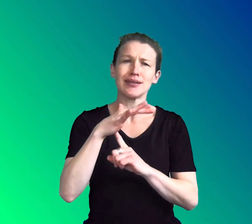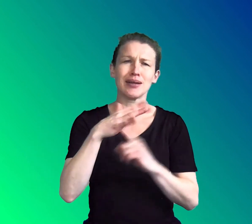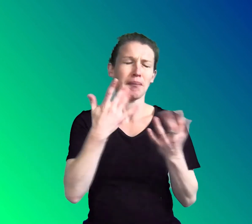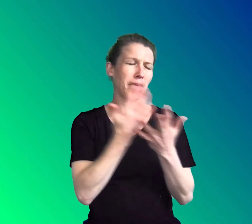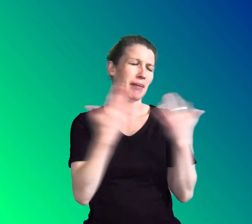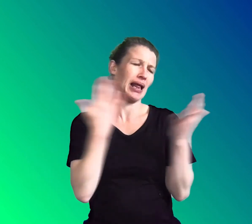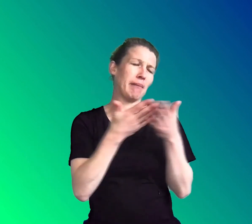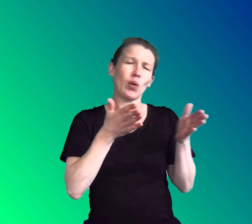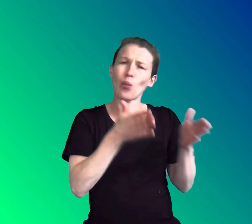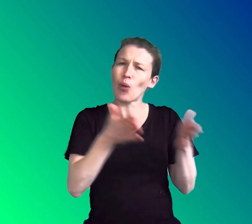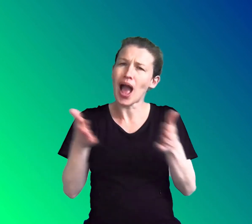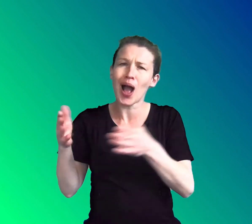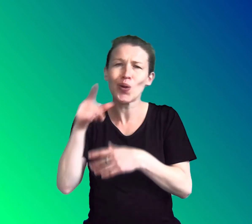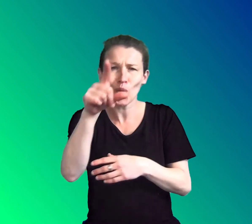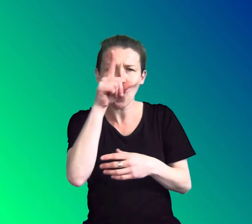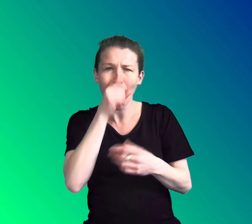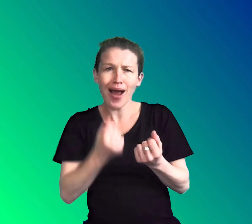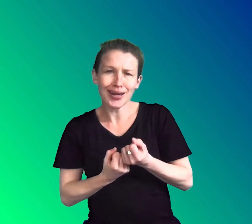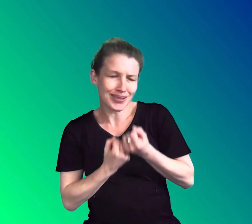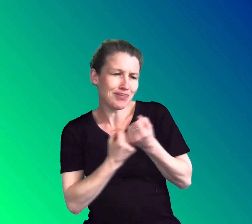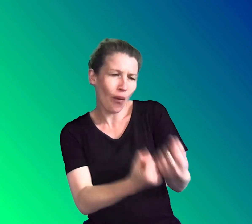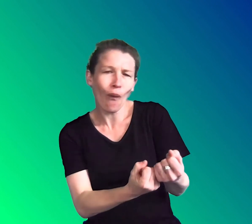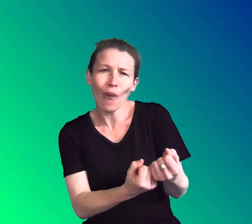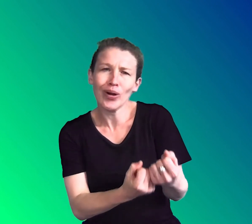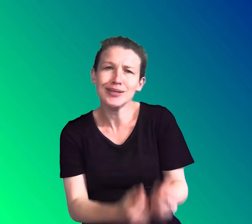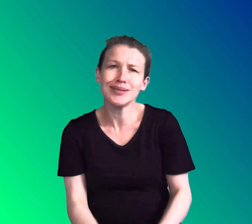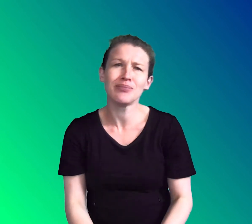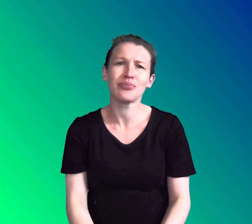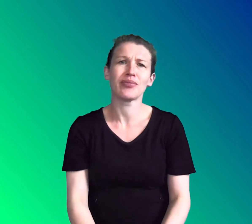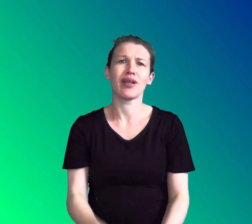This helps to save the environment and there are many ways that we can support it.